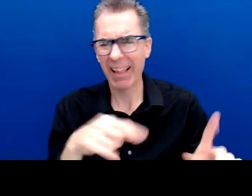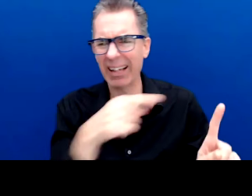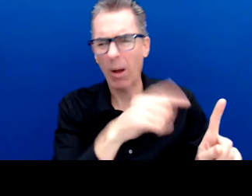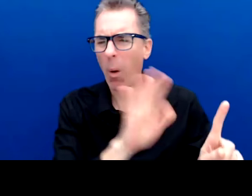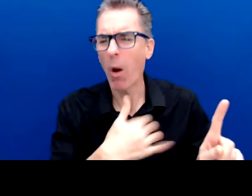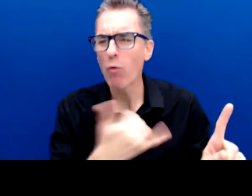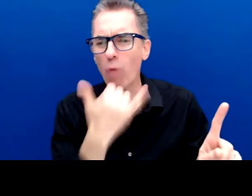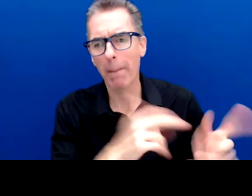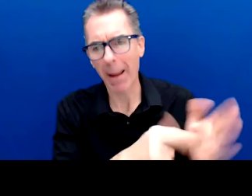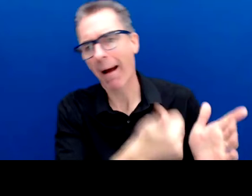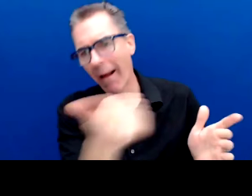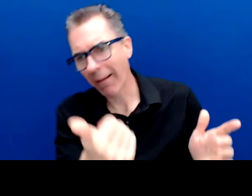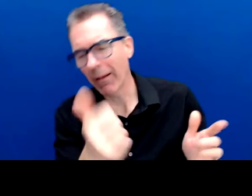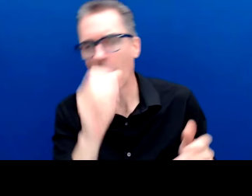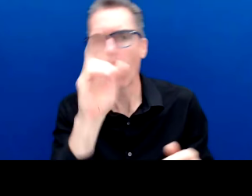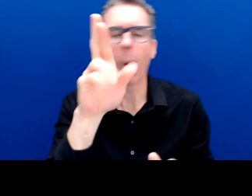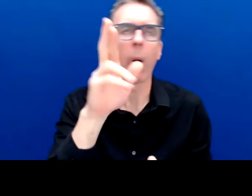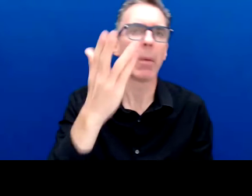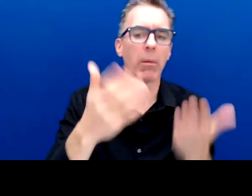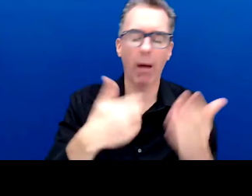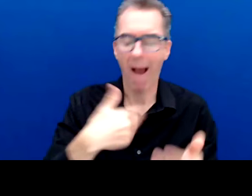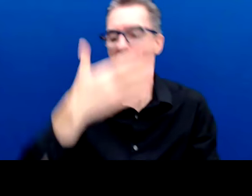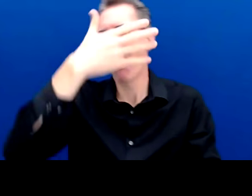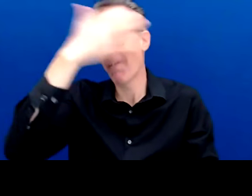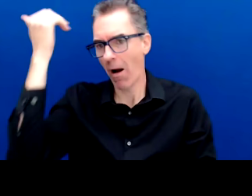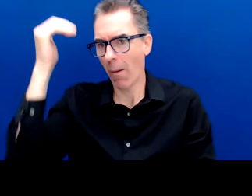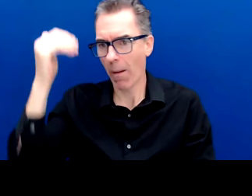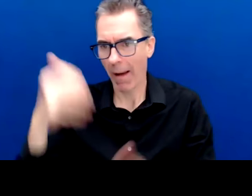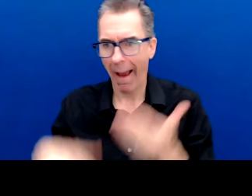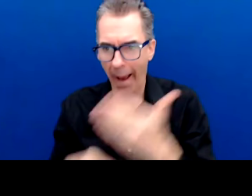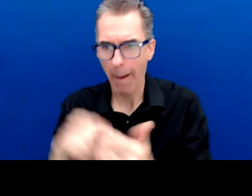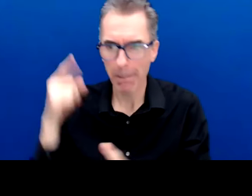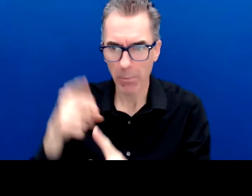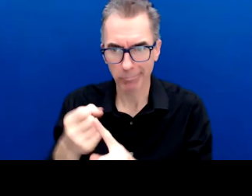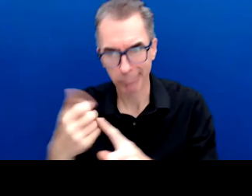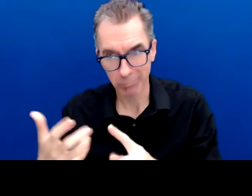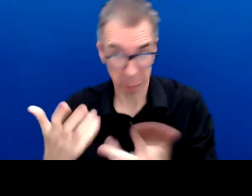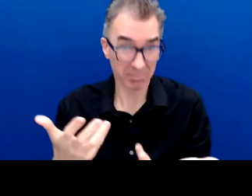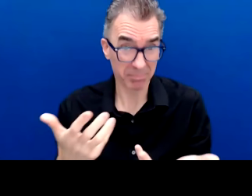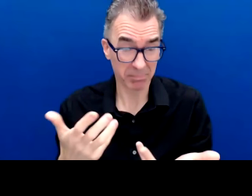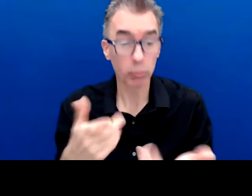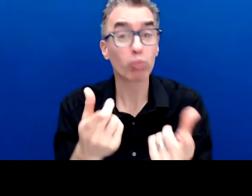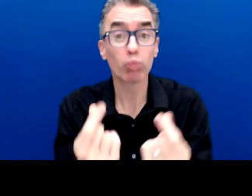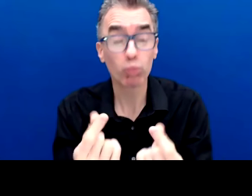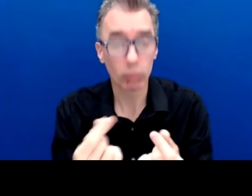Or hey, I forgot to do this on this comment for this student. Just make sure that you check everything